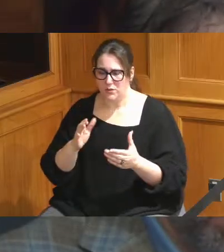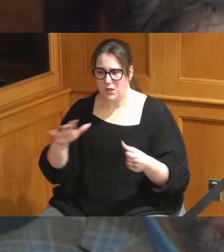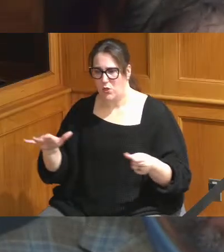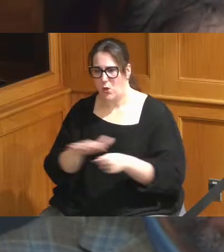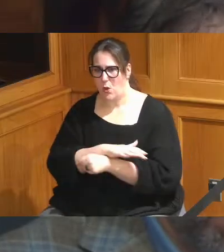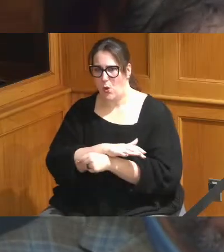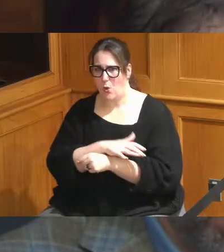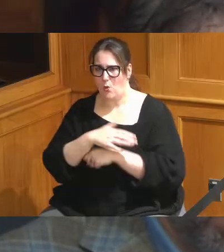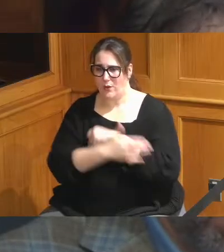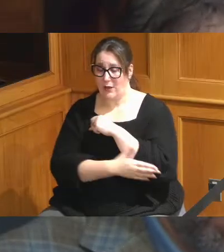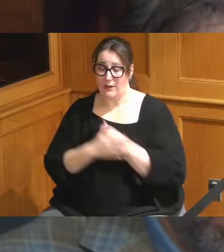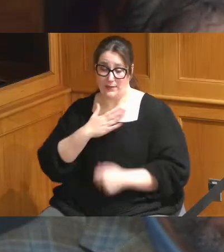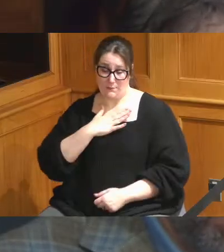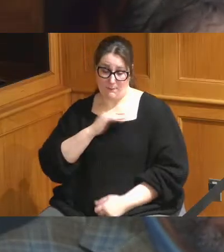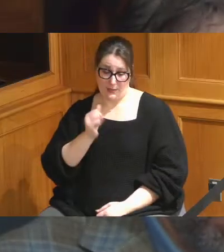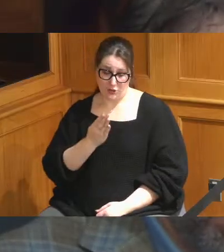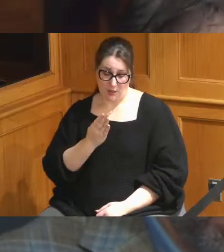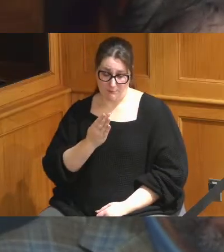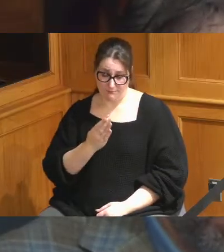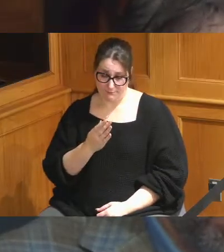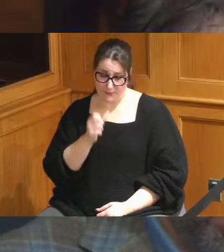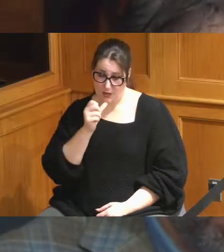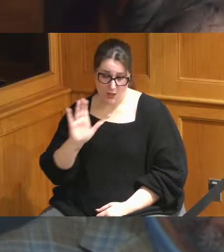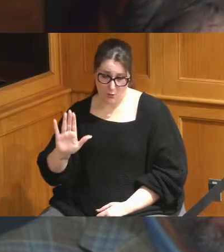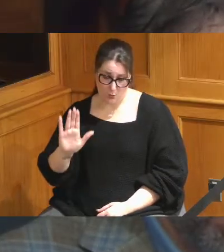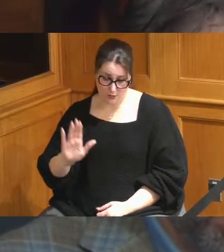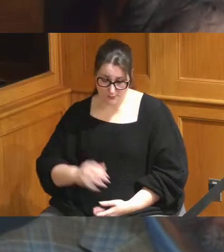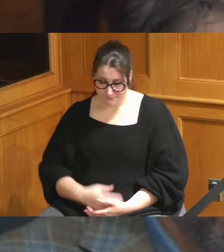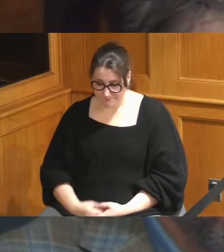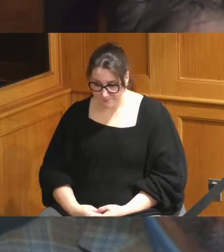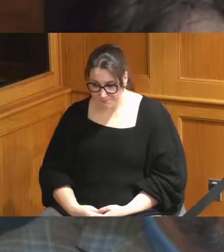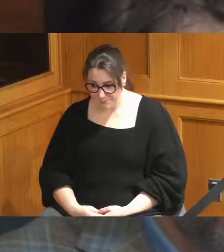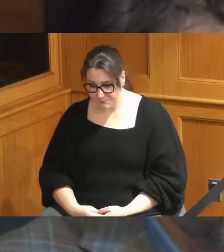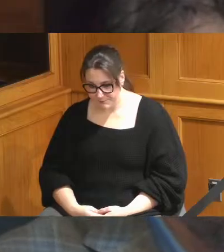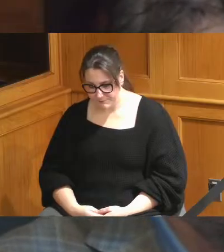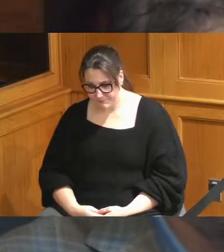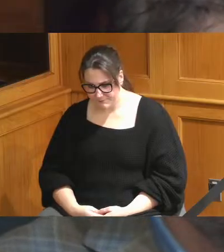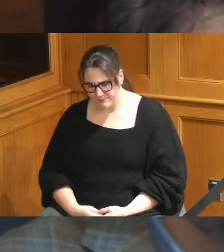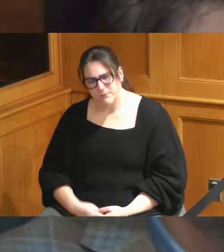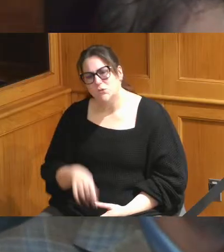yours. We got to look at the whole county. Number two, we got to see who is making these decisions